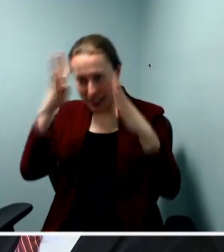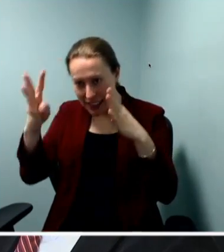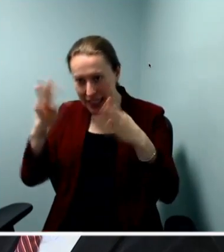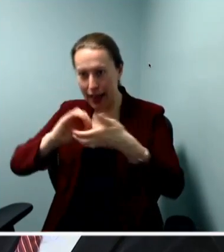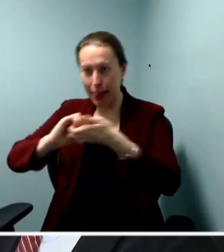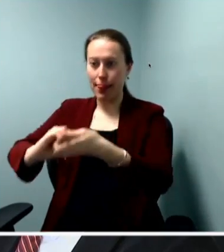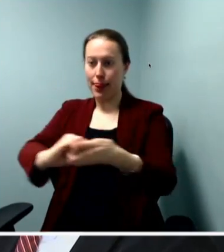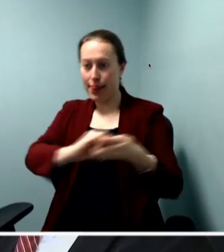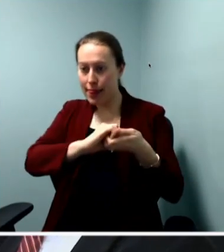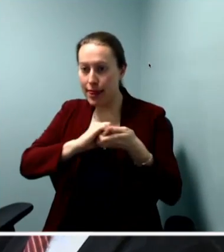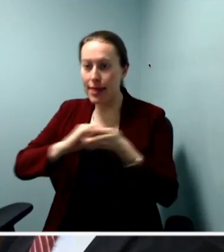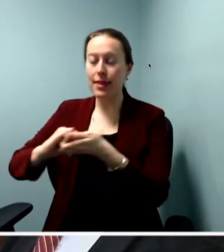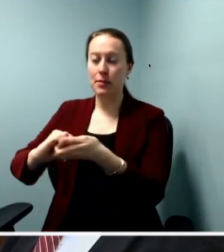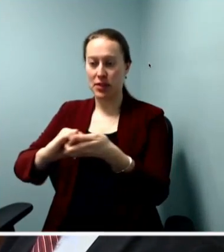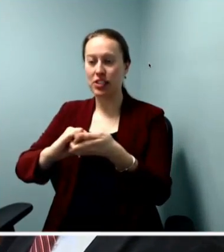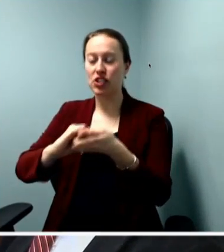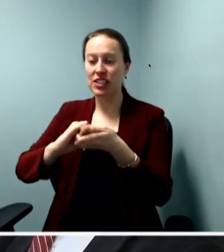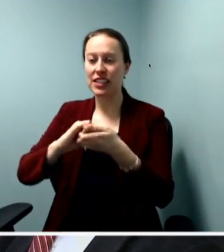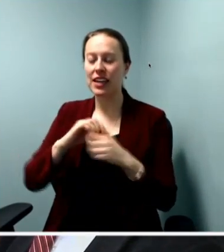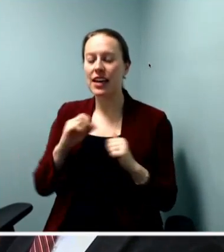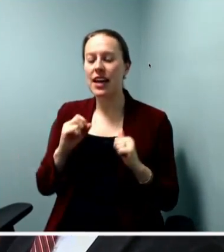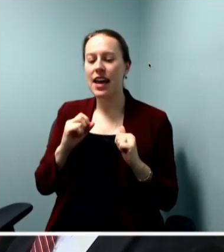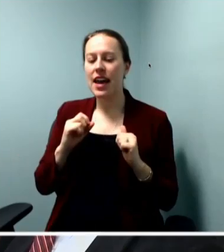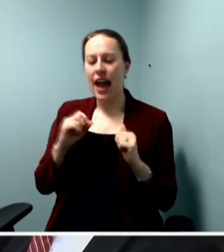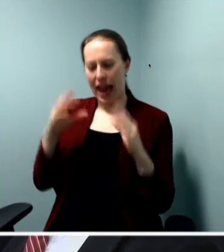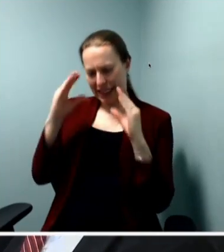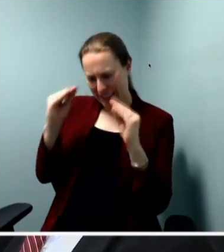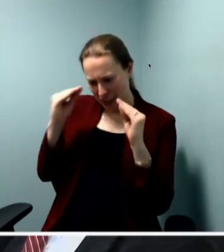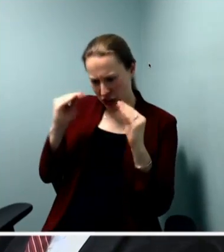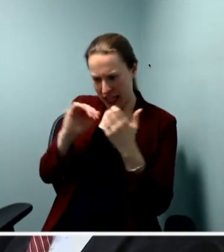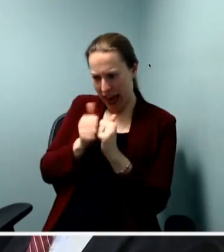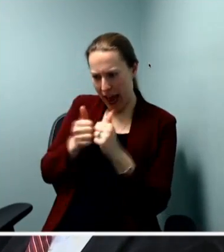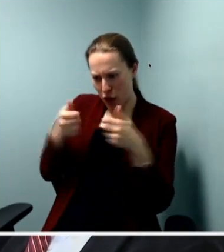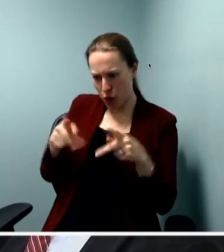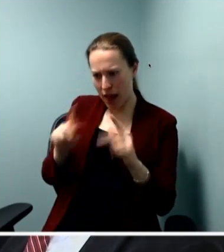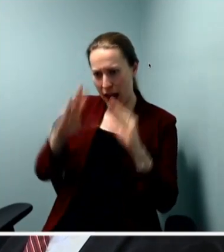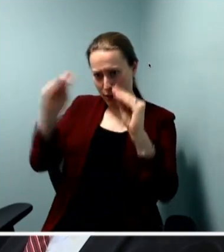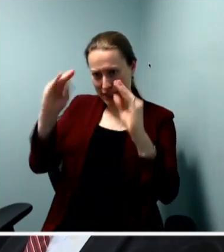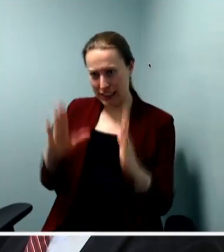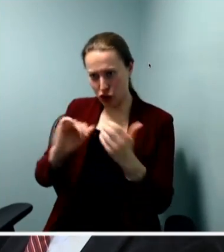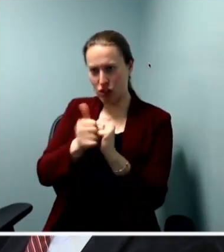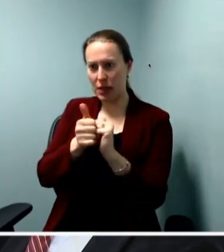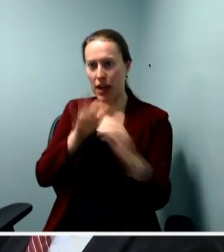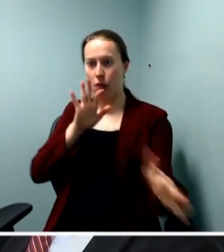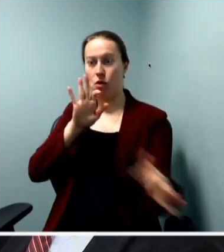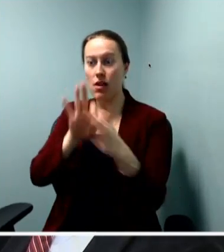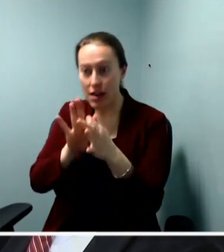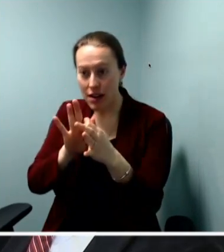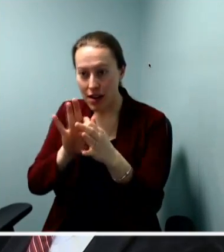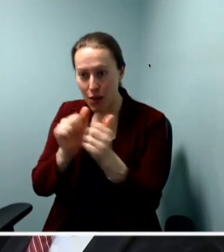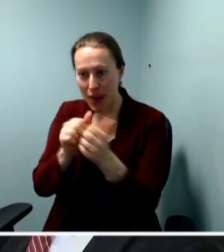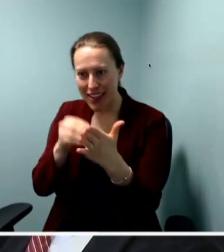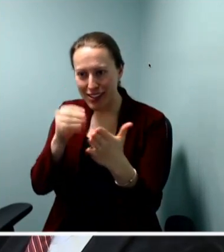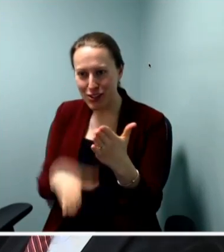and in teaching how do you allow the teacher to become relatable with the student? What's the relatability factor?